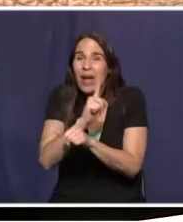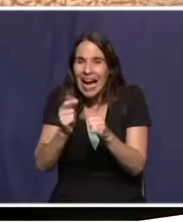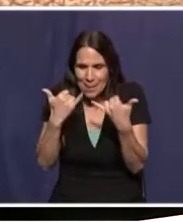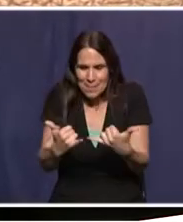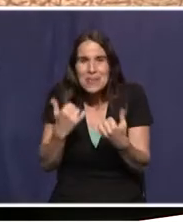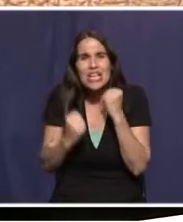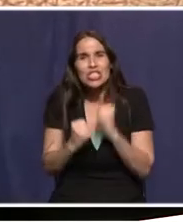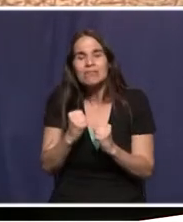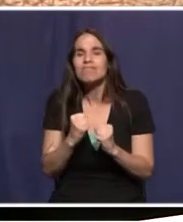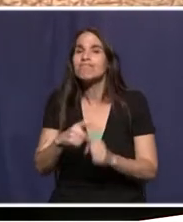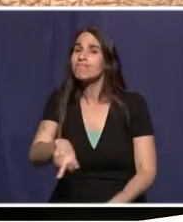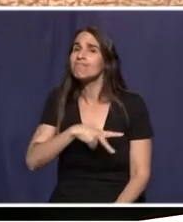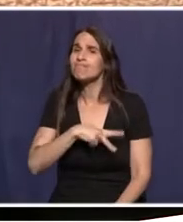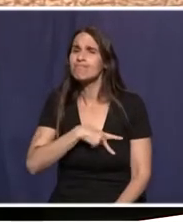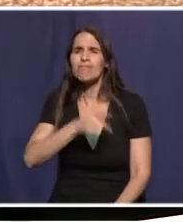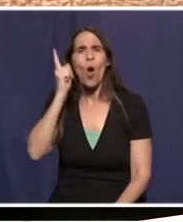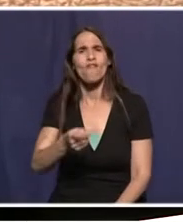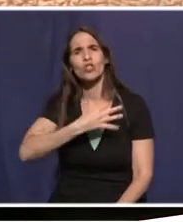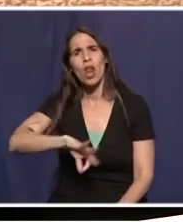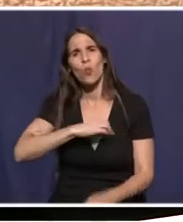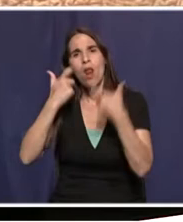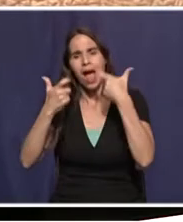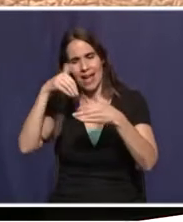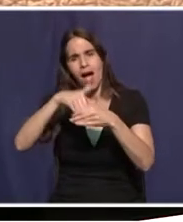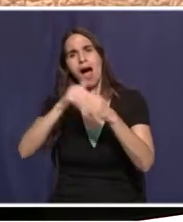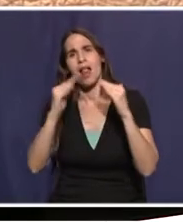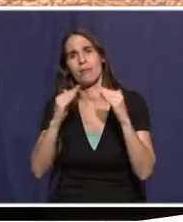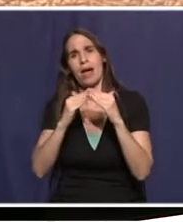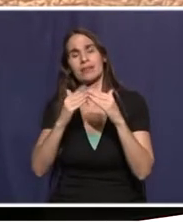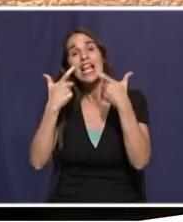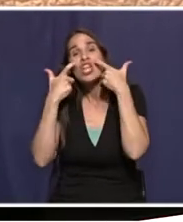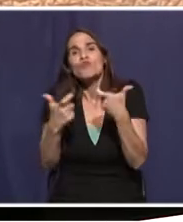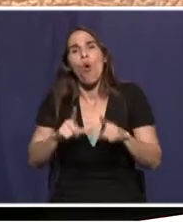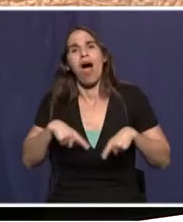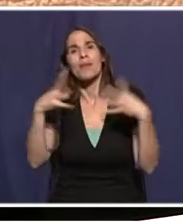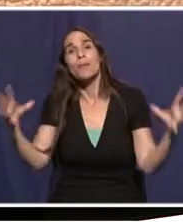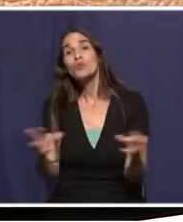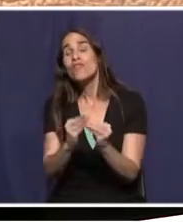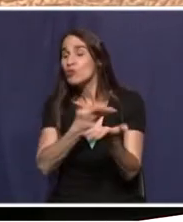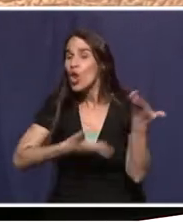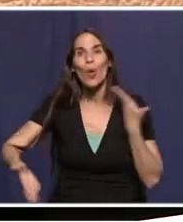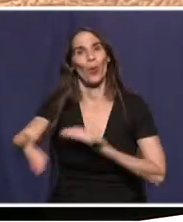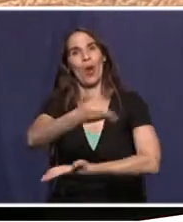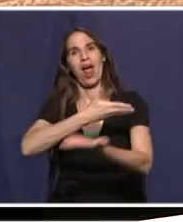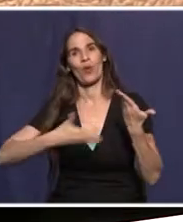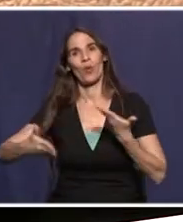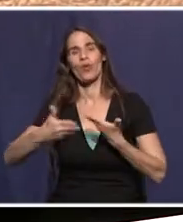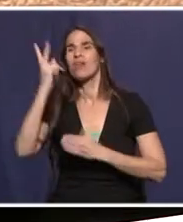it is incumbent on us all to defend our home, to preserve our shared life together and understand that none of us,